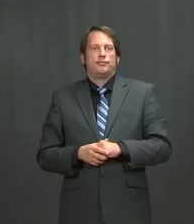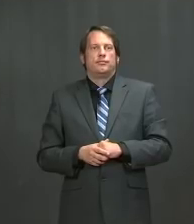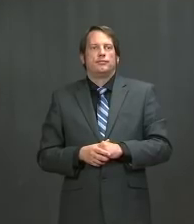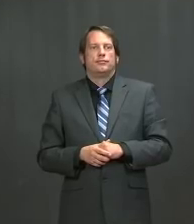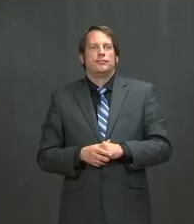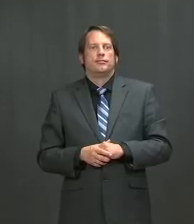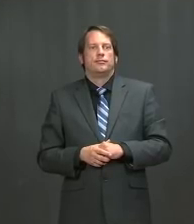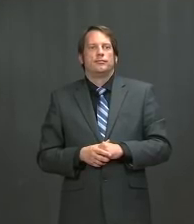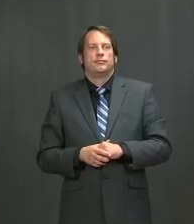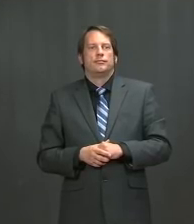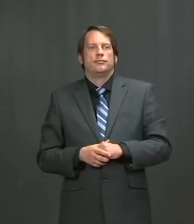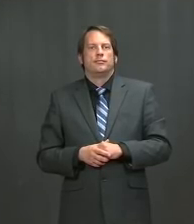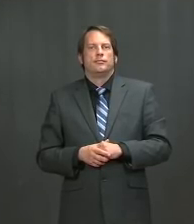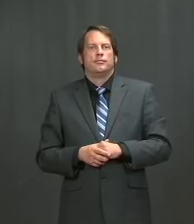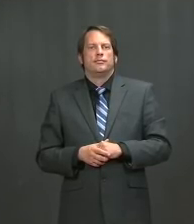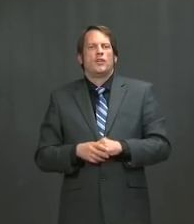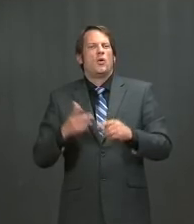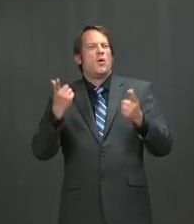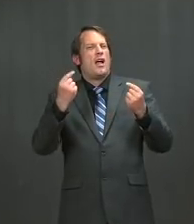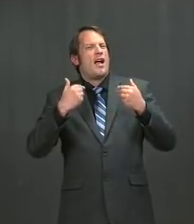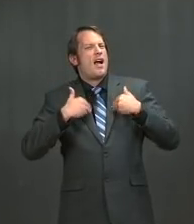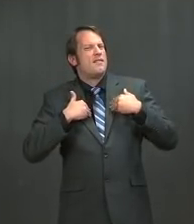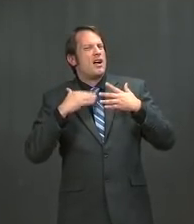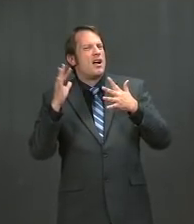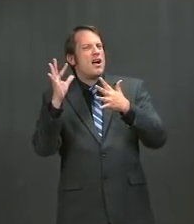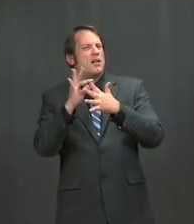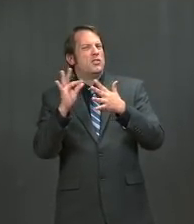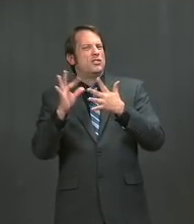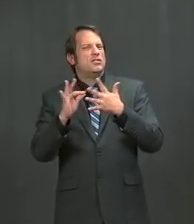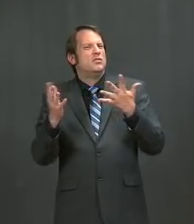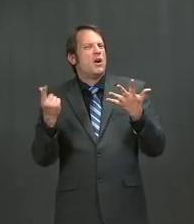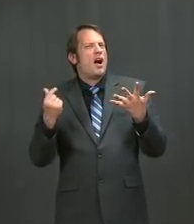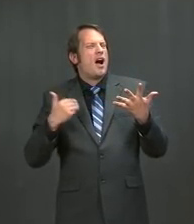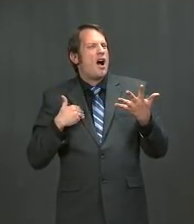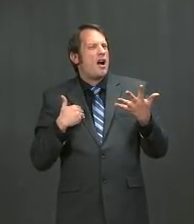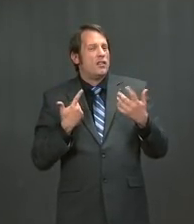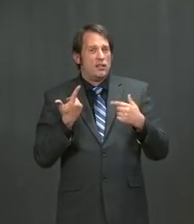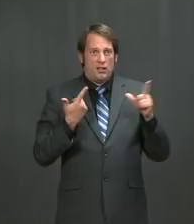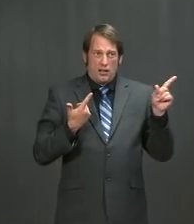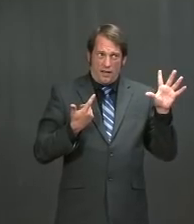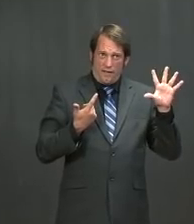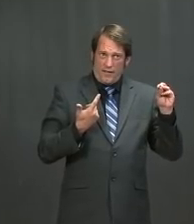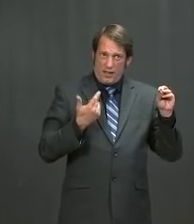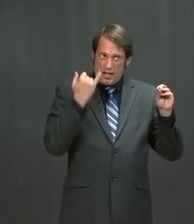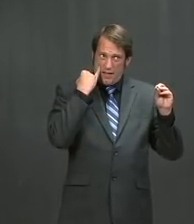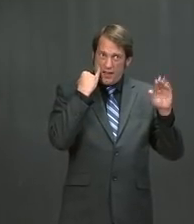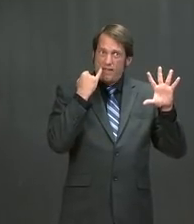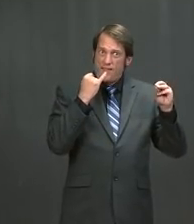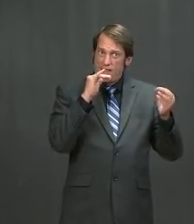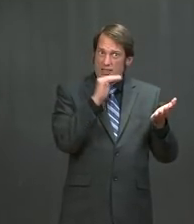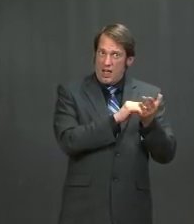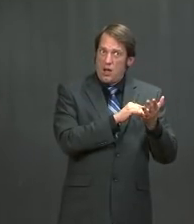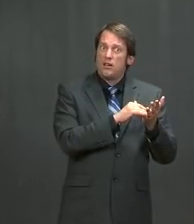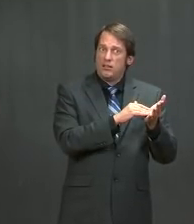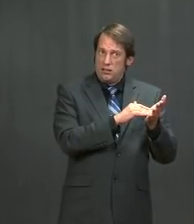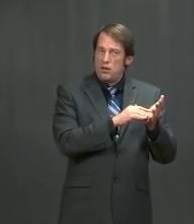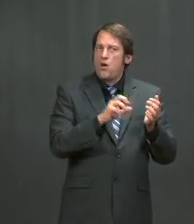does that mean whether he could do it to $50,000? And does that mean that it's, therefore, open as a possibility for the White House? Ms. Psaki: Yeah, it's -- his pol- --